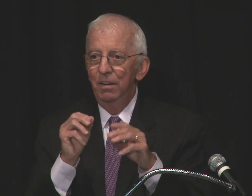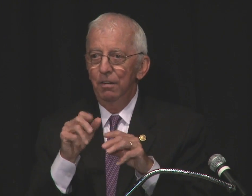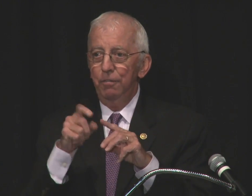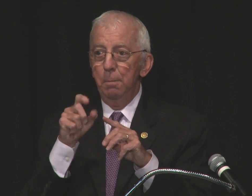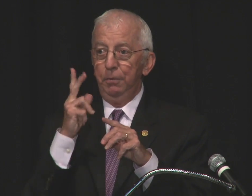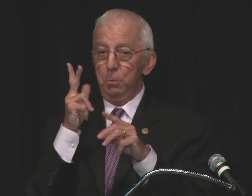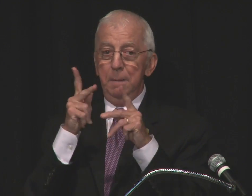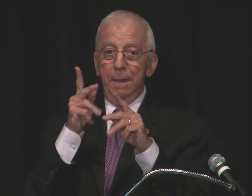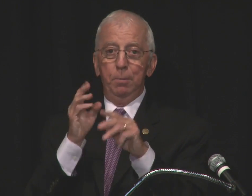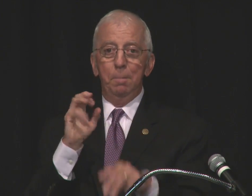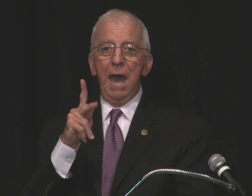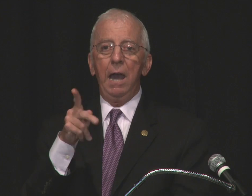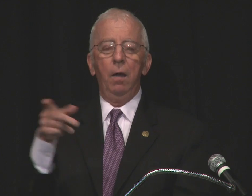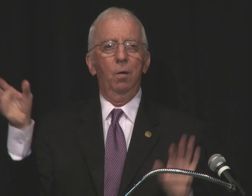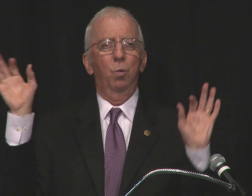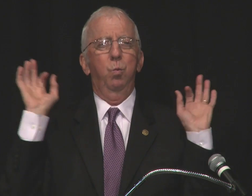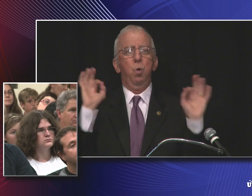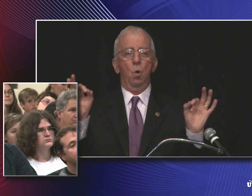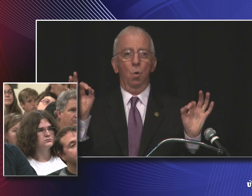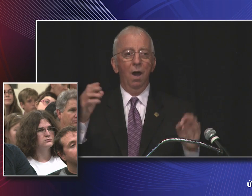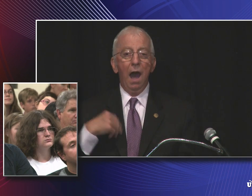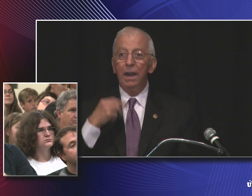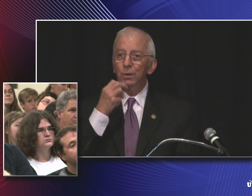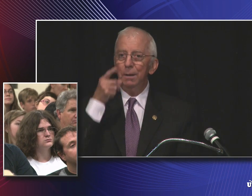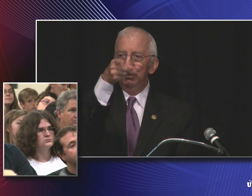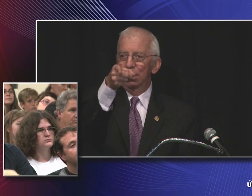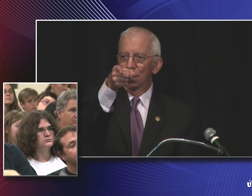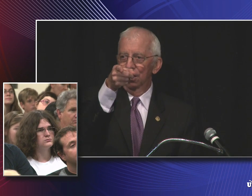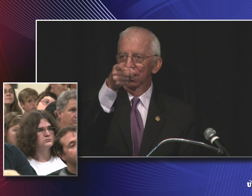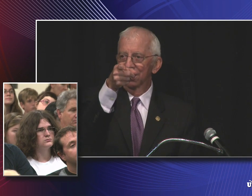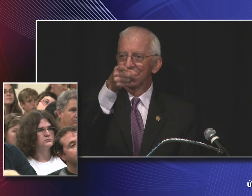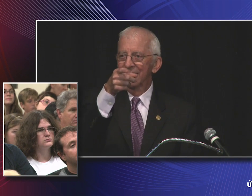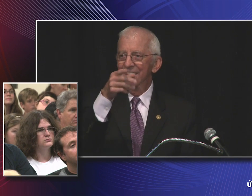And from three people back, woo-hoo I could lip-read her.